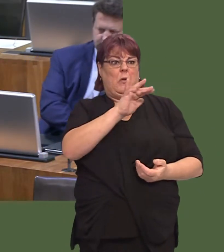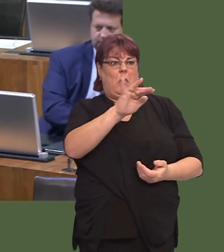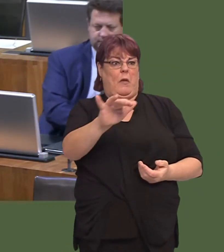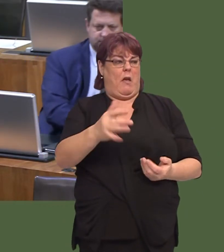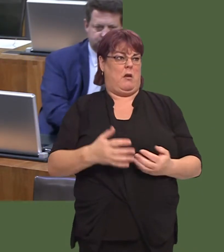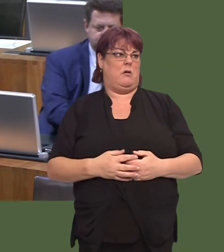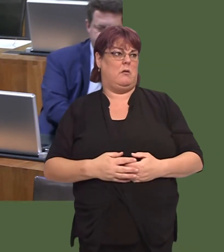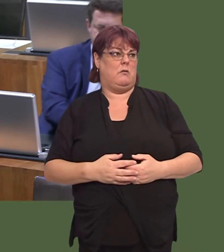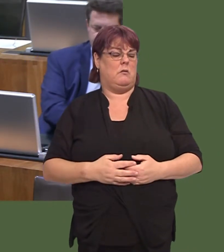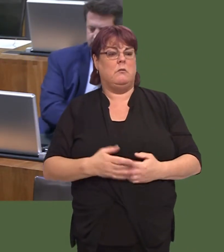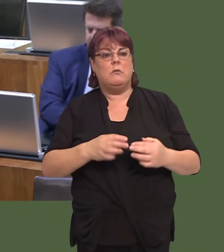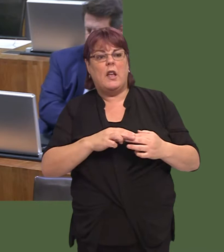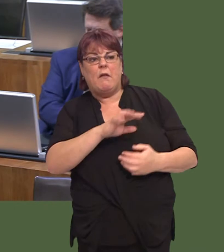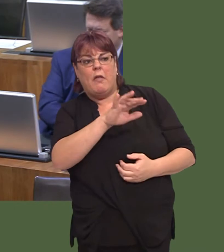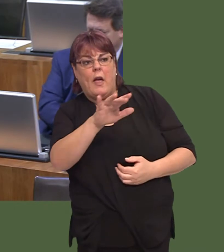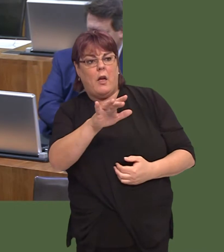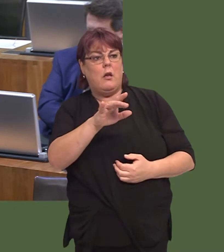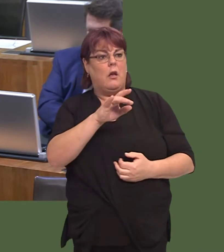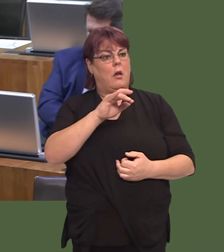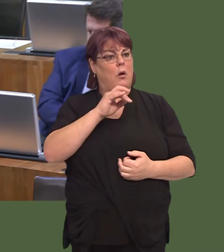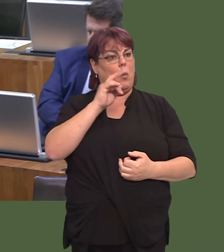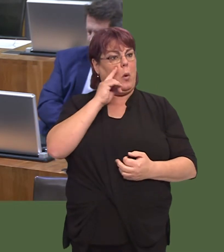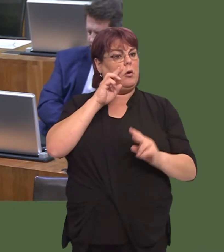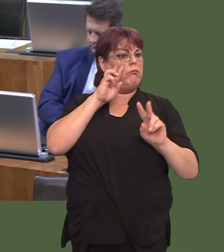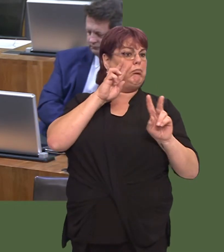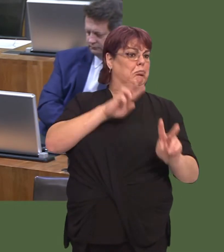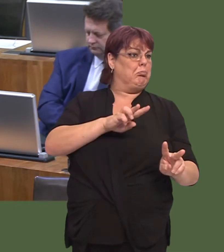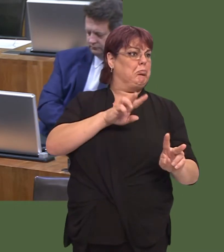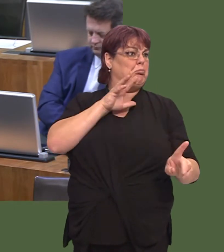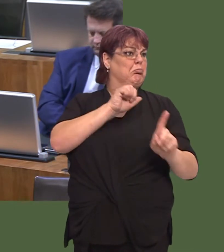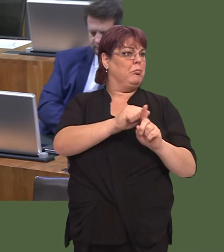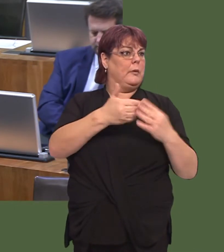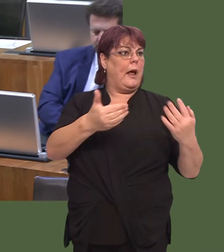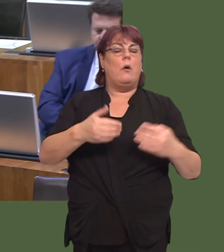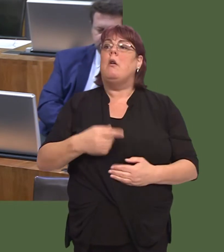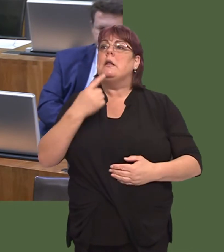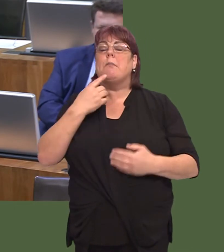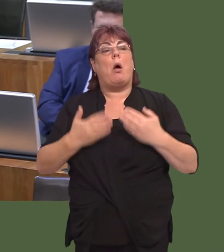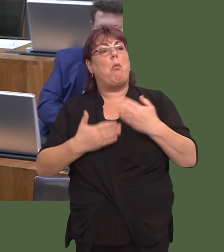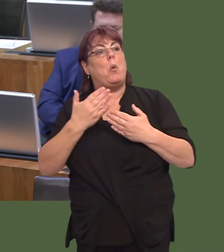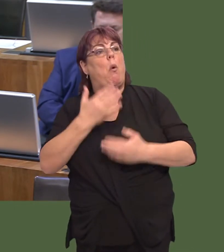If it existed weíd have sight of it by now. It talks about having innovative solutions, exploring solutions.